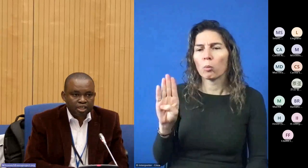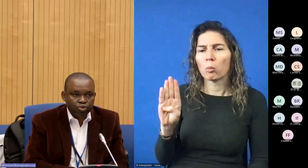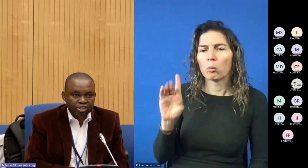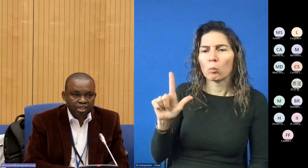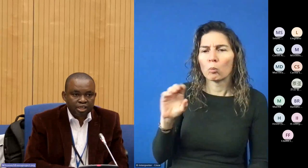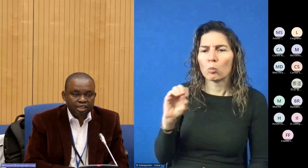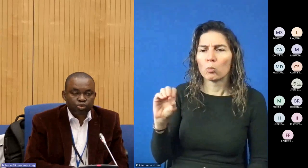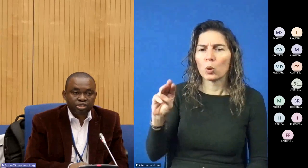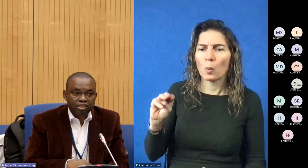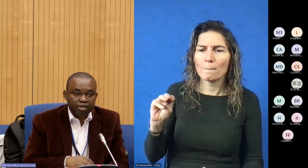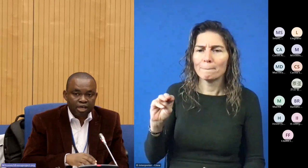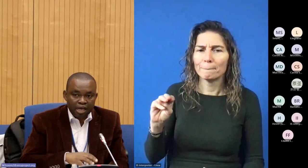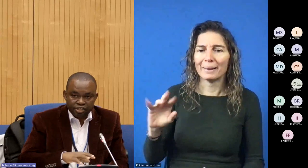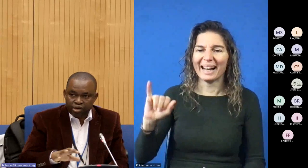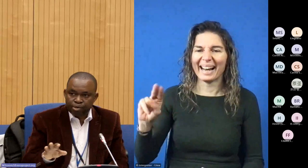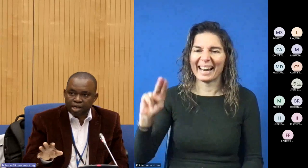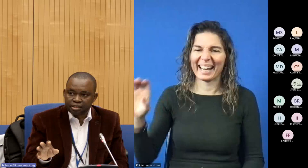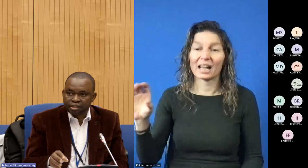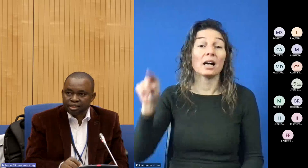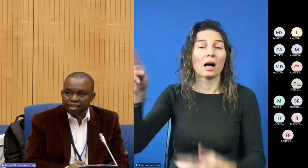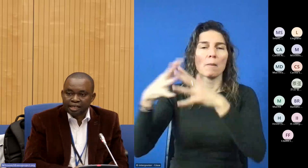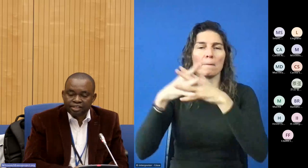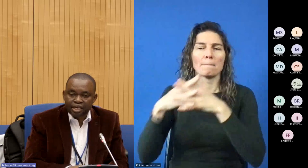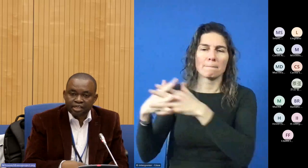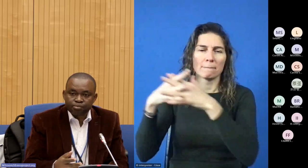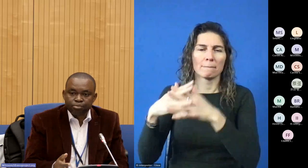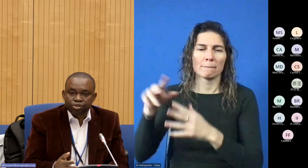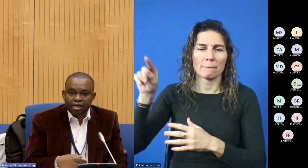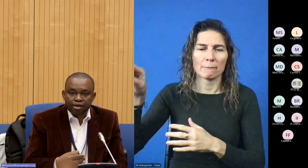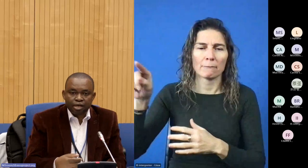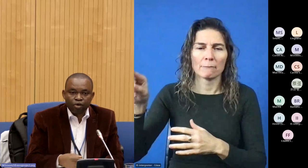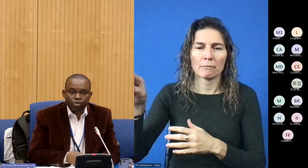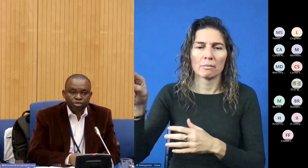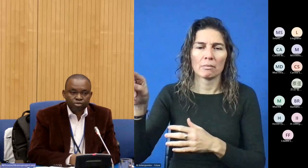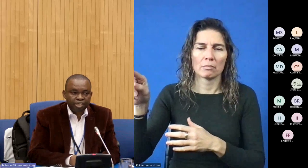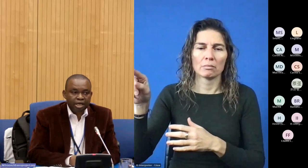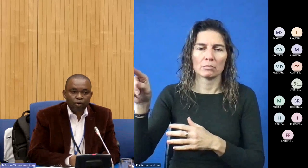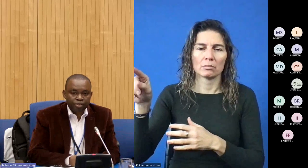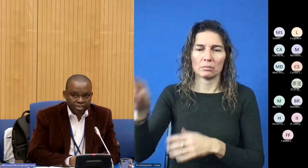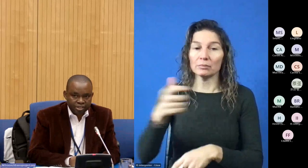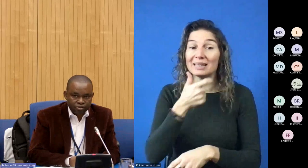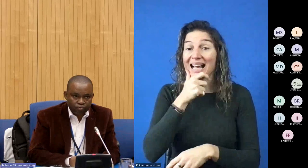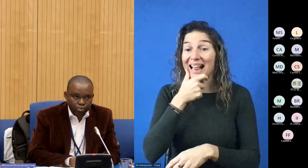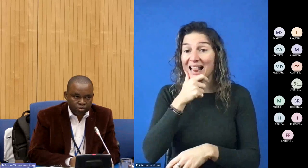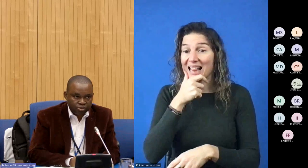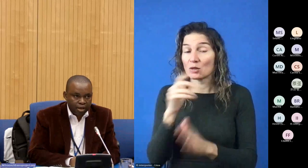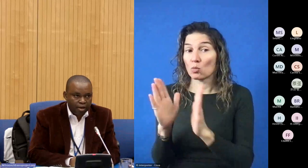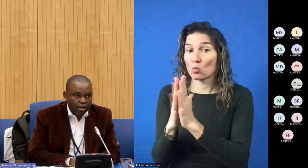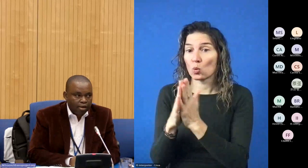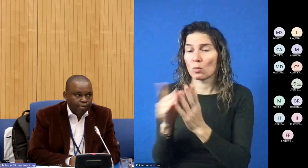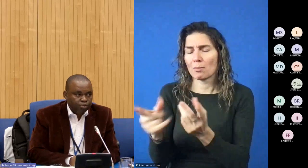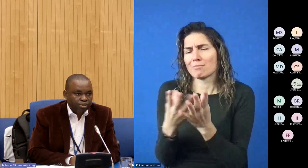the USA. It is a large library, and there are so many languages of books there, we